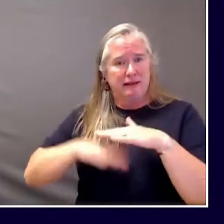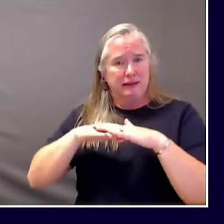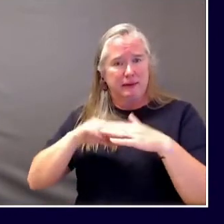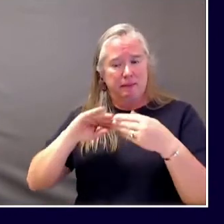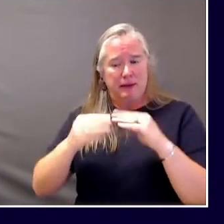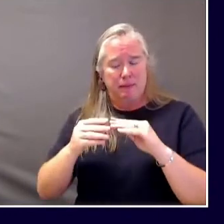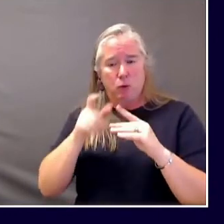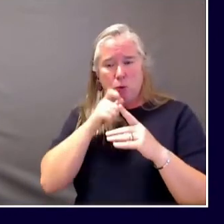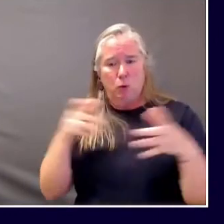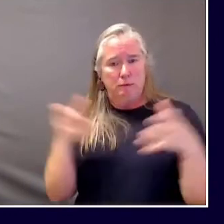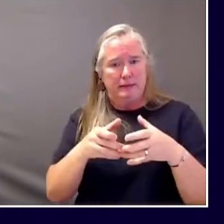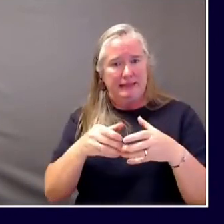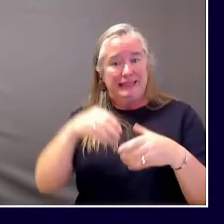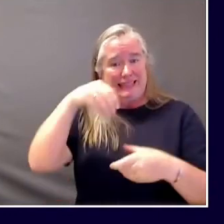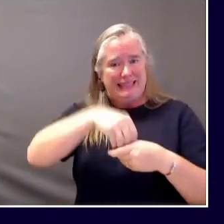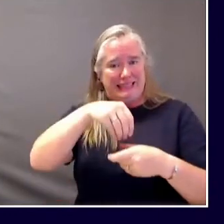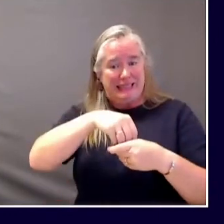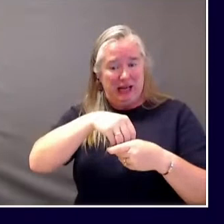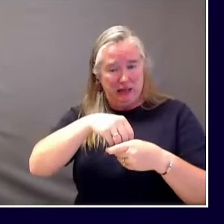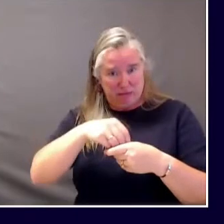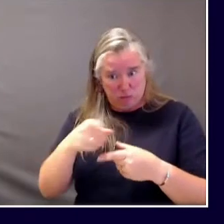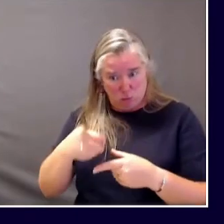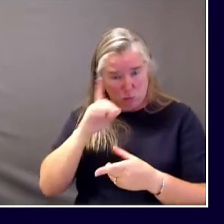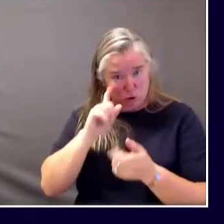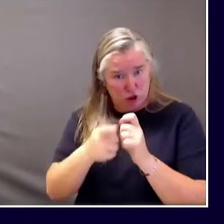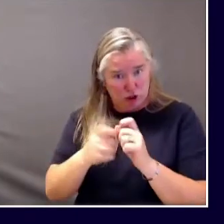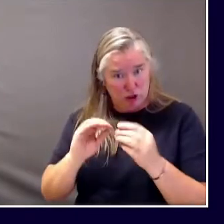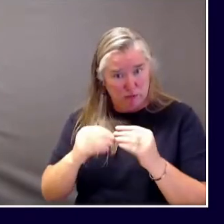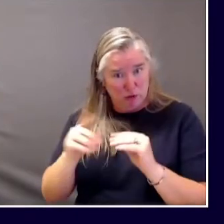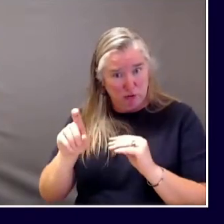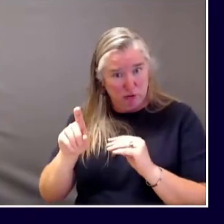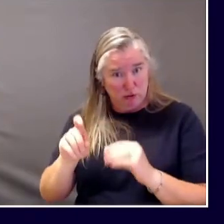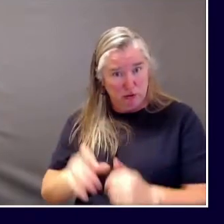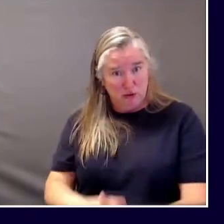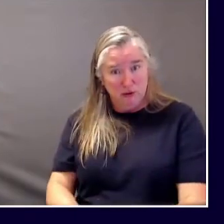broadly like it